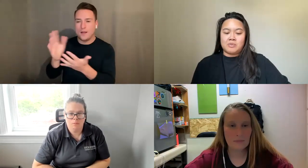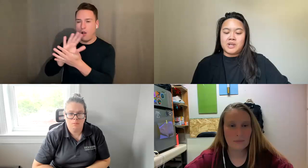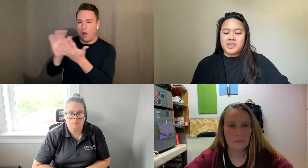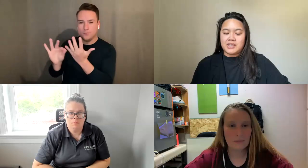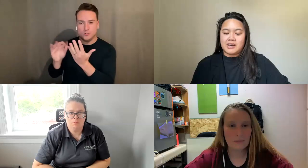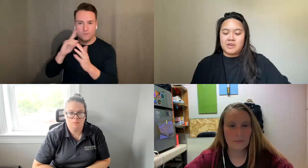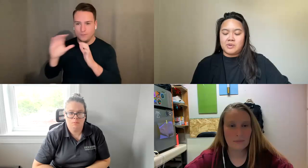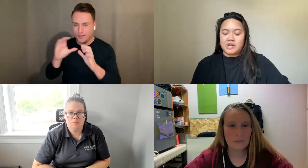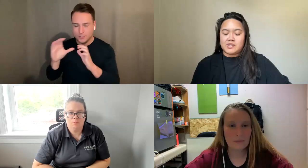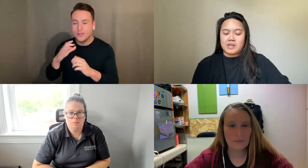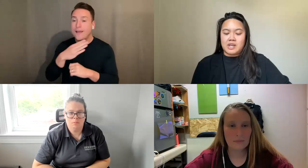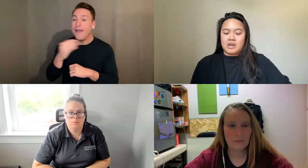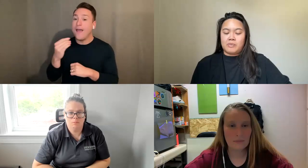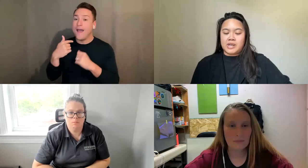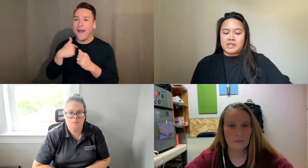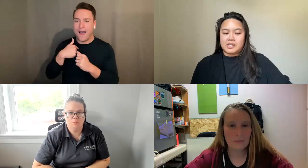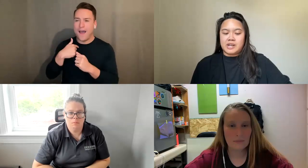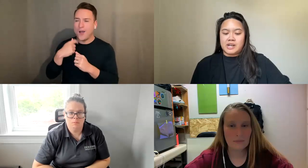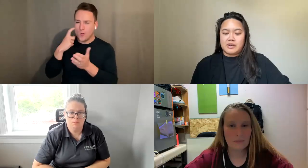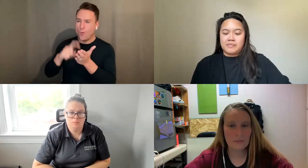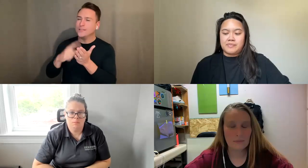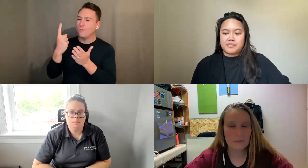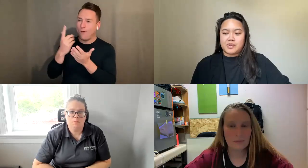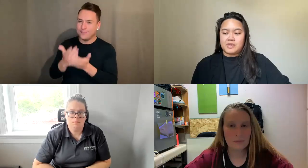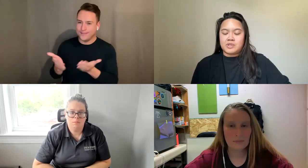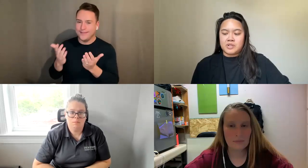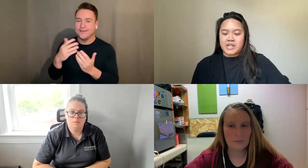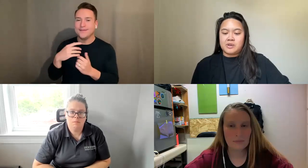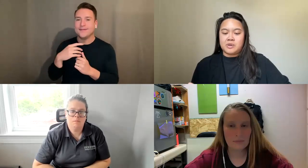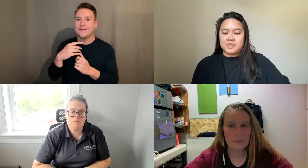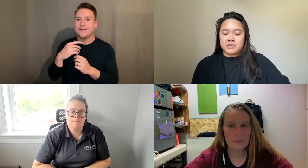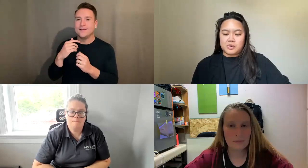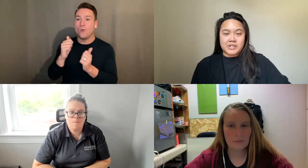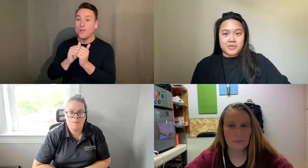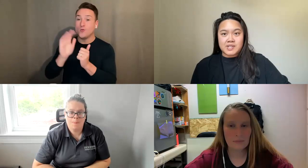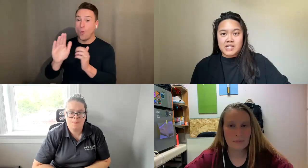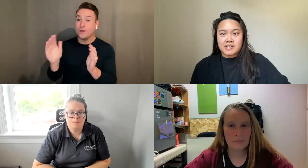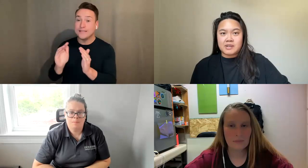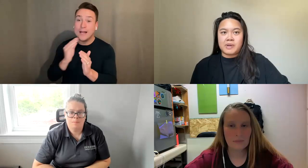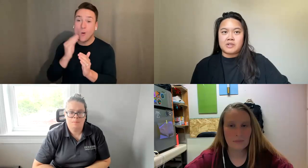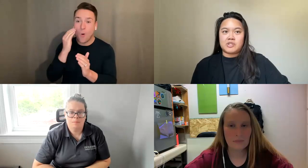And one thing that I've noticed with your tiny homes and your rental stays compared